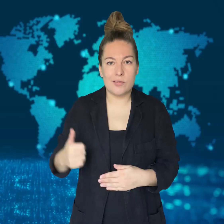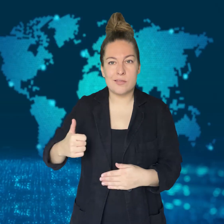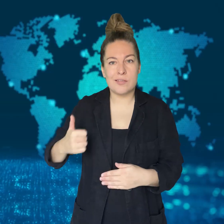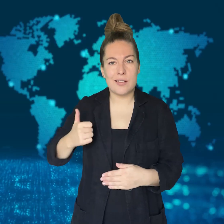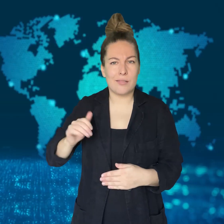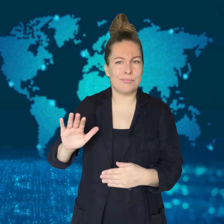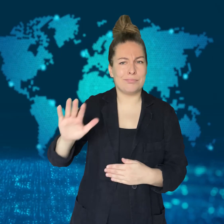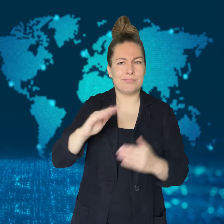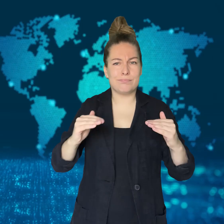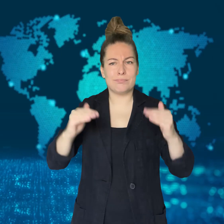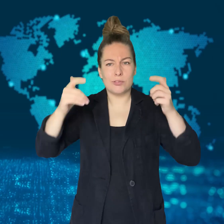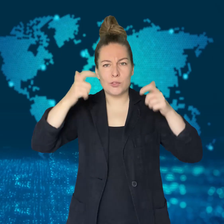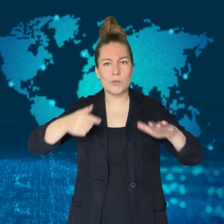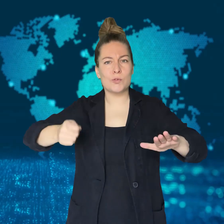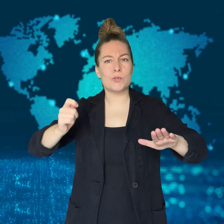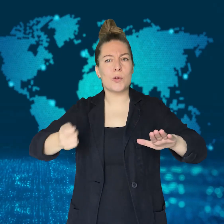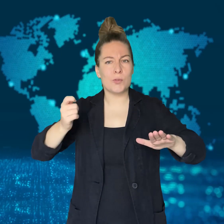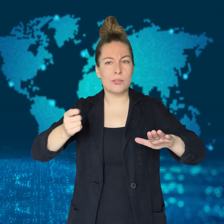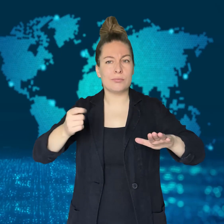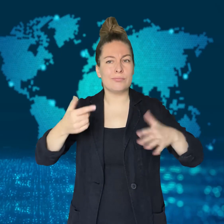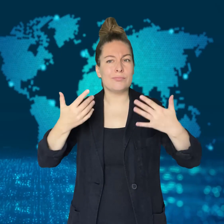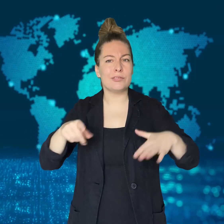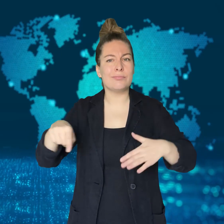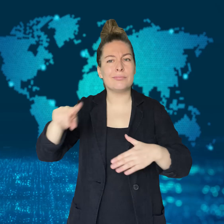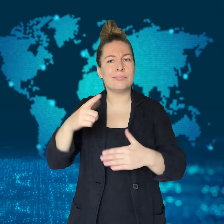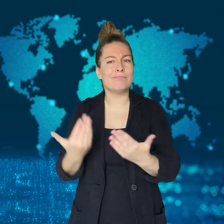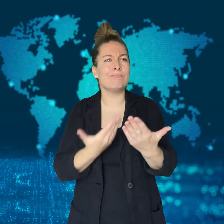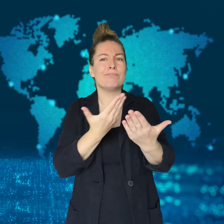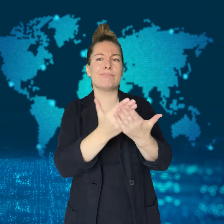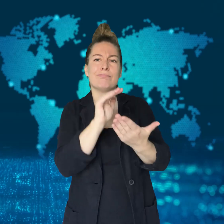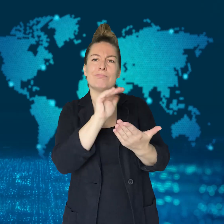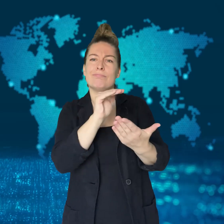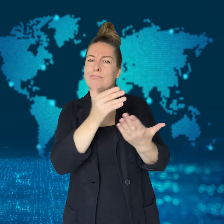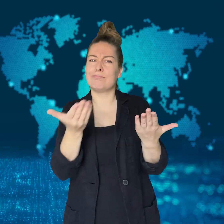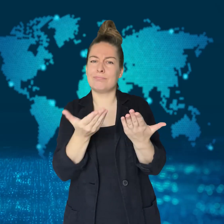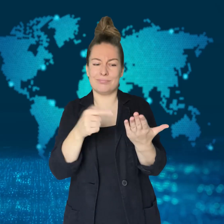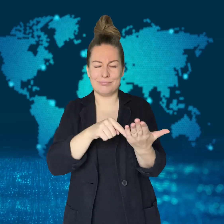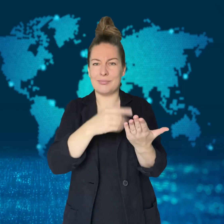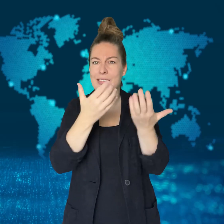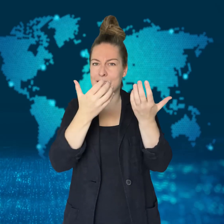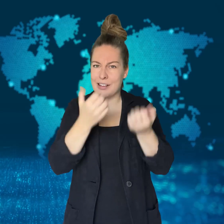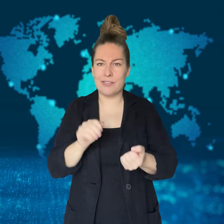[MONIKA]: The Supreme Court in Canada upheld